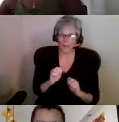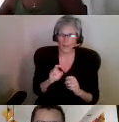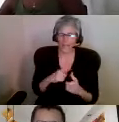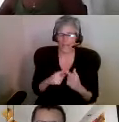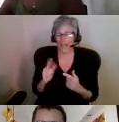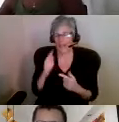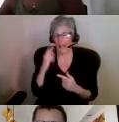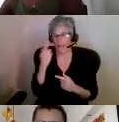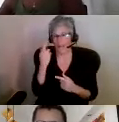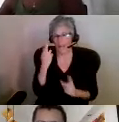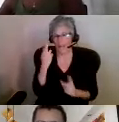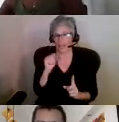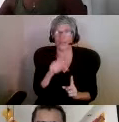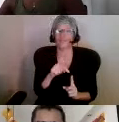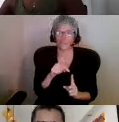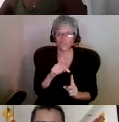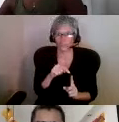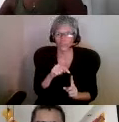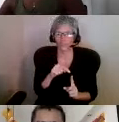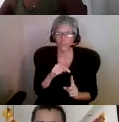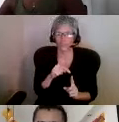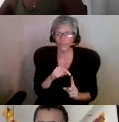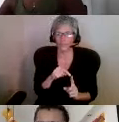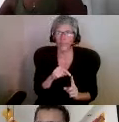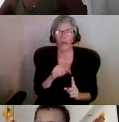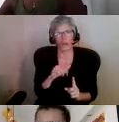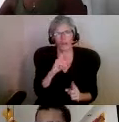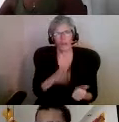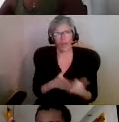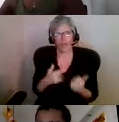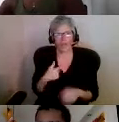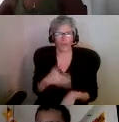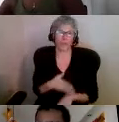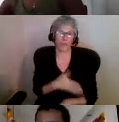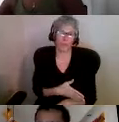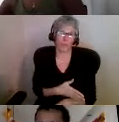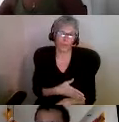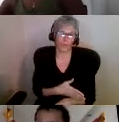were probably very core about how I improved along with peer evaluations as a faculty member.